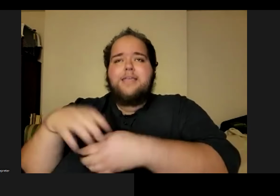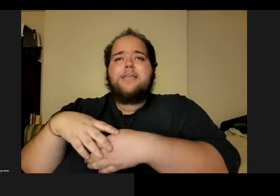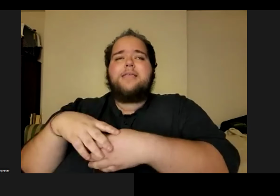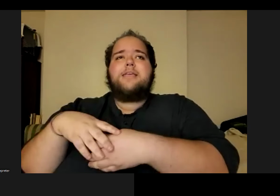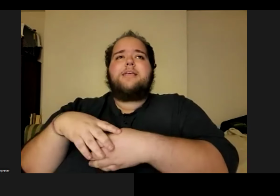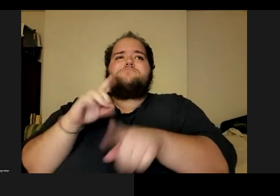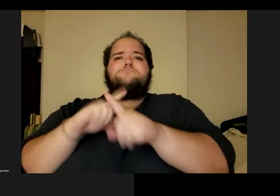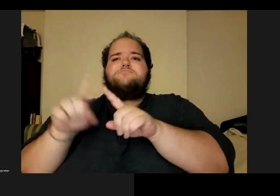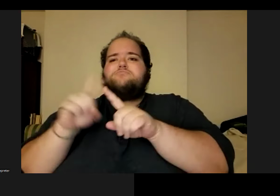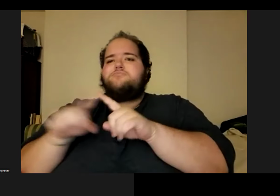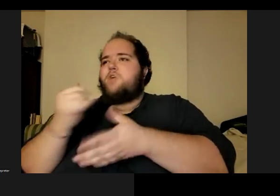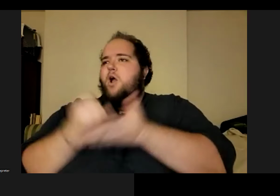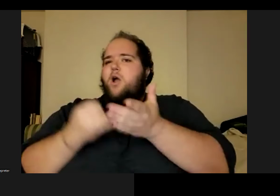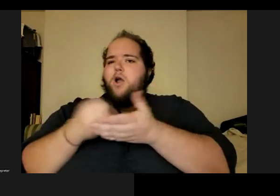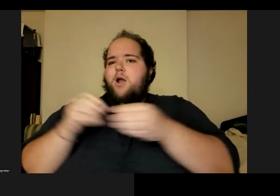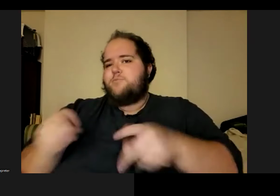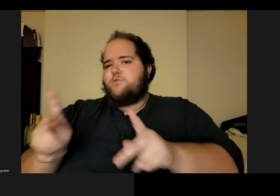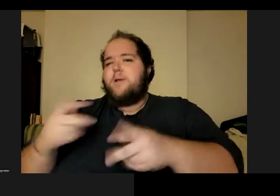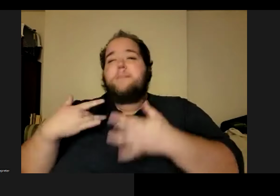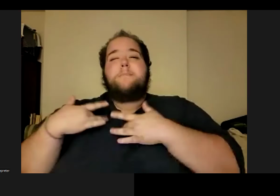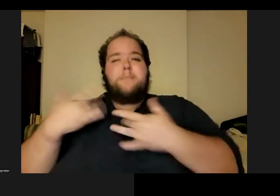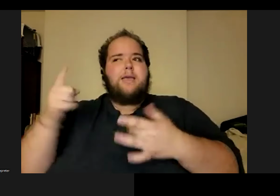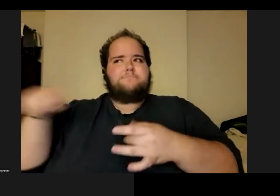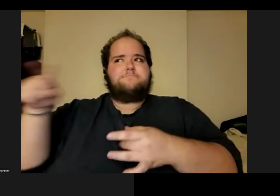like art opportunities, a lot of times they'll ask you for a CV.